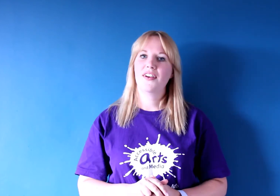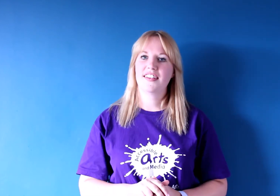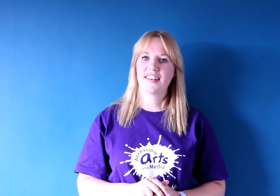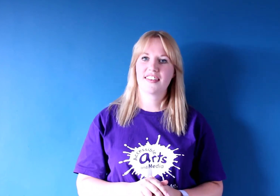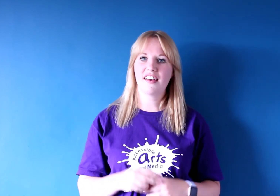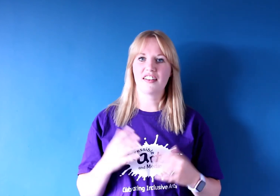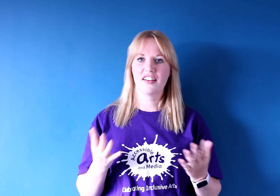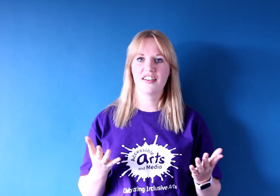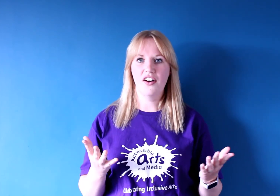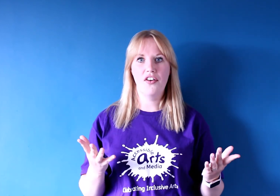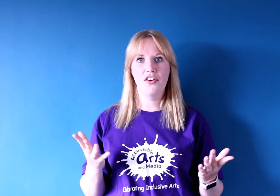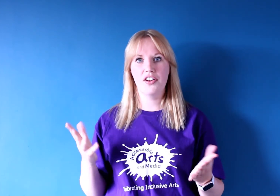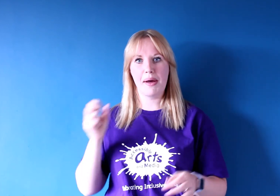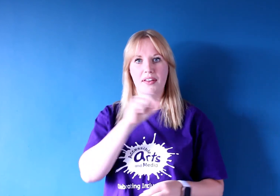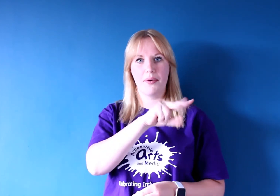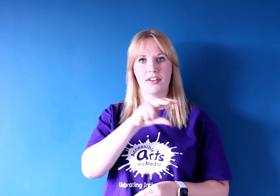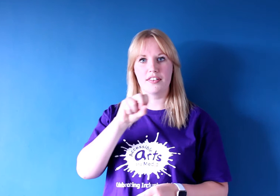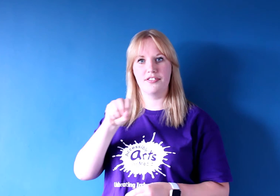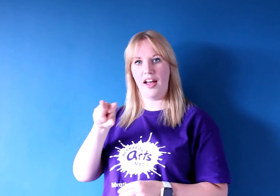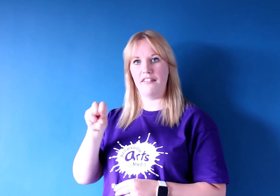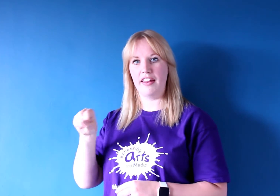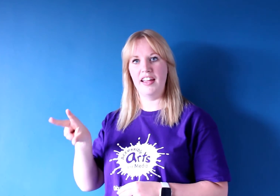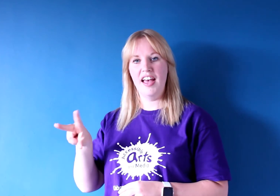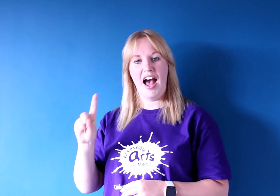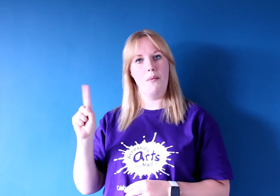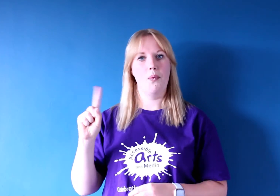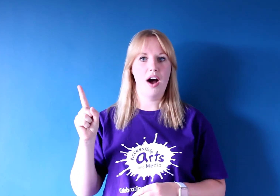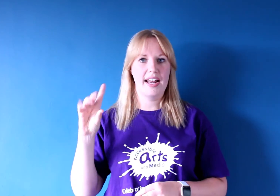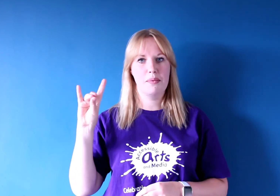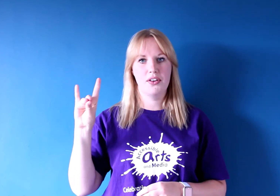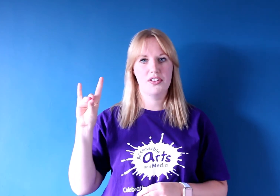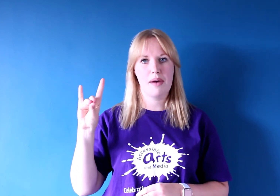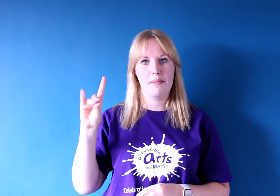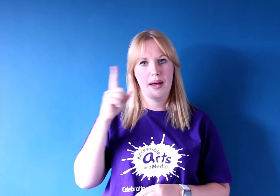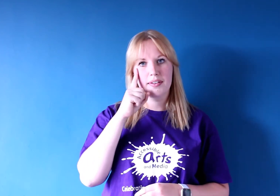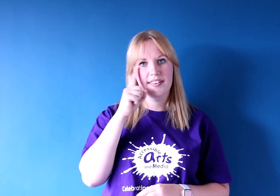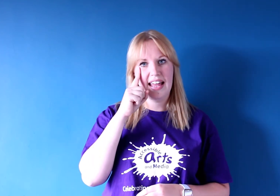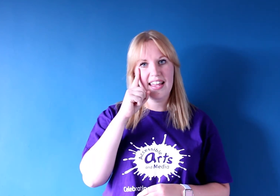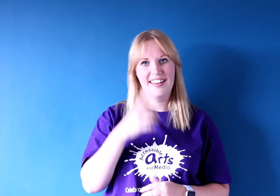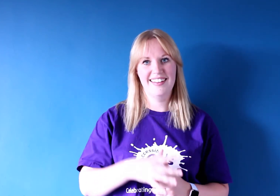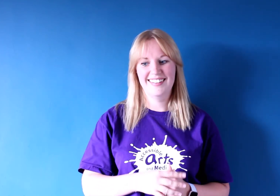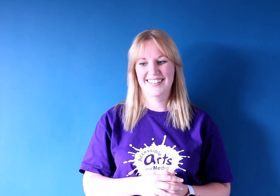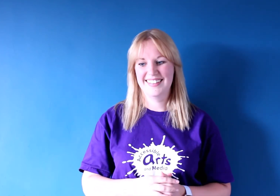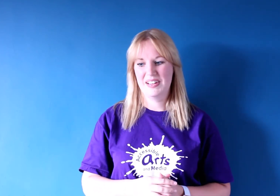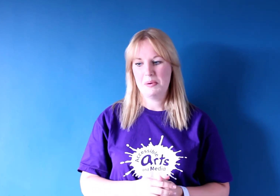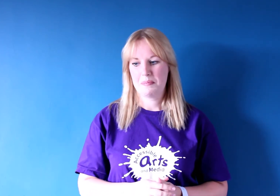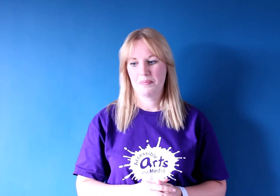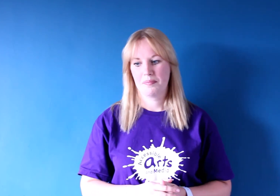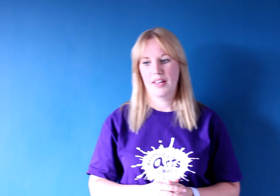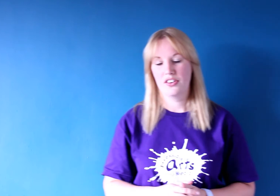Which is a song all about going On Safari and what animals so might be able to see.